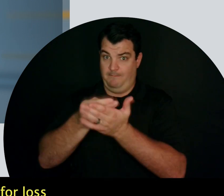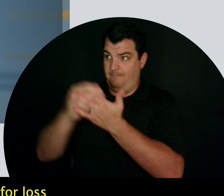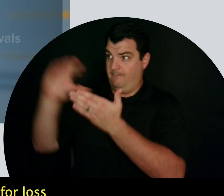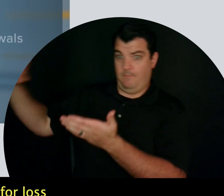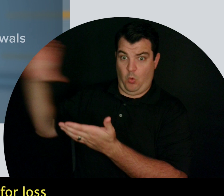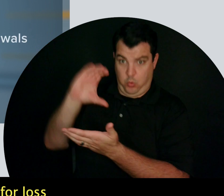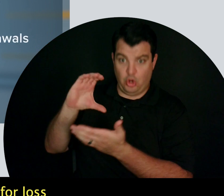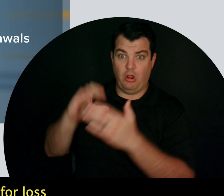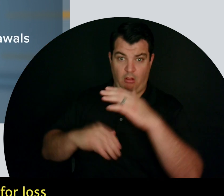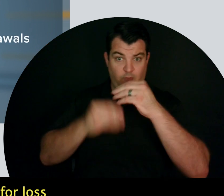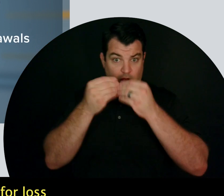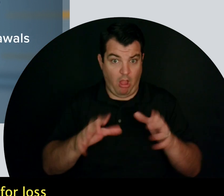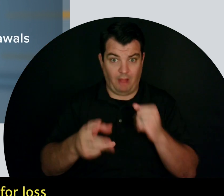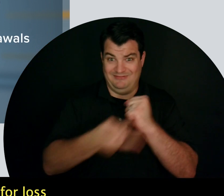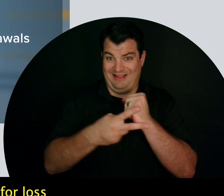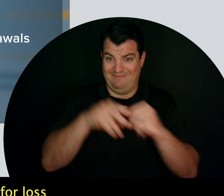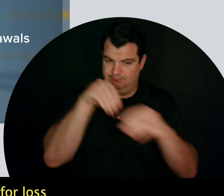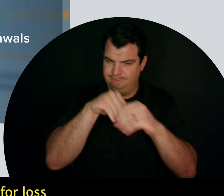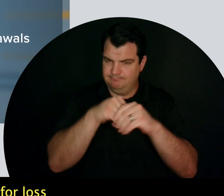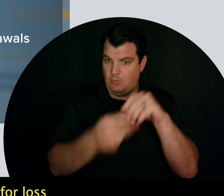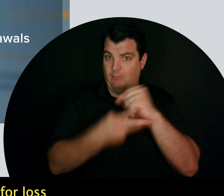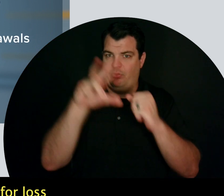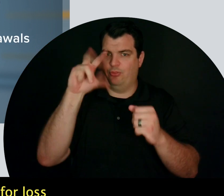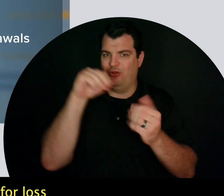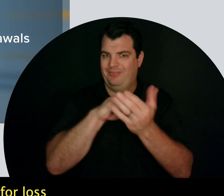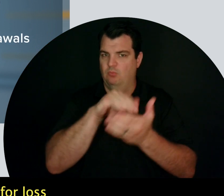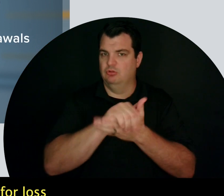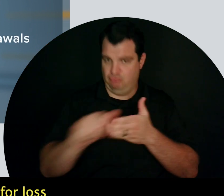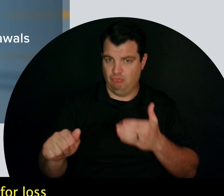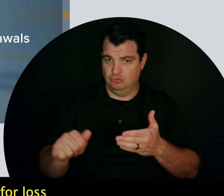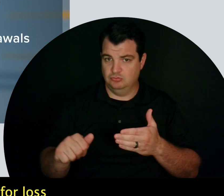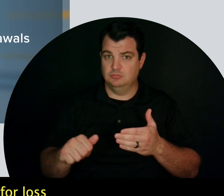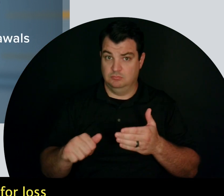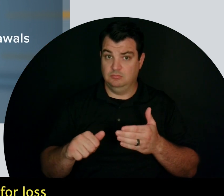Awards are made for loss savings up to a maximum of $30,000.